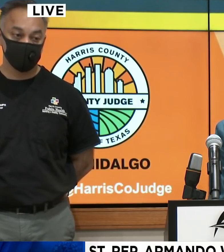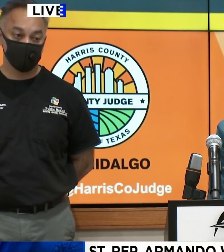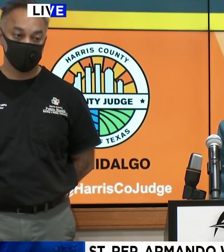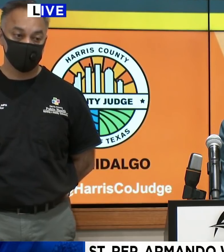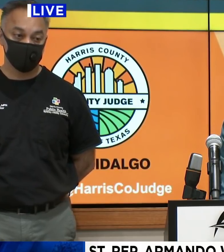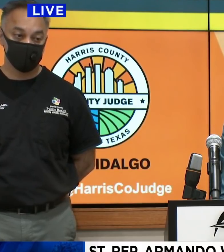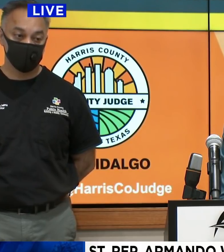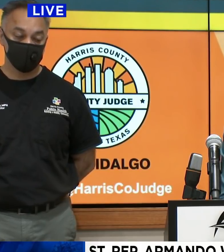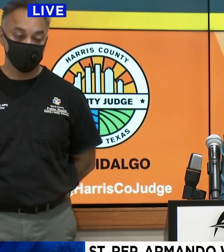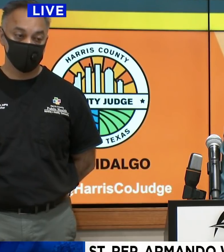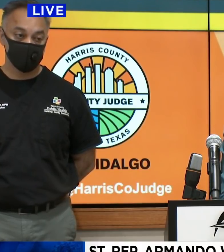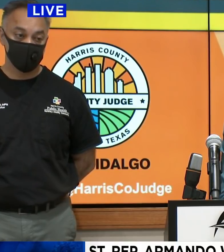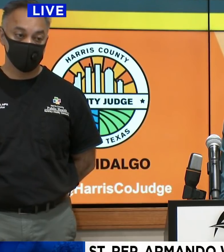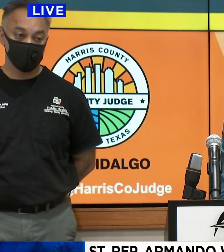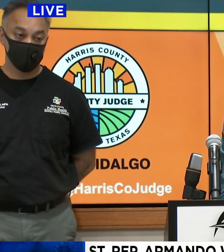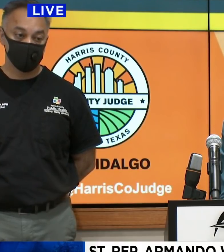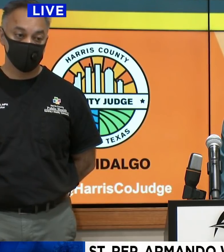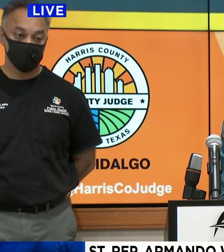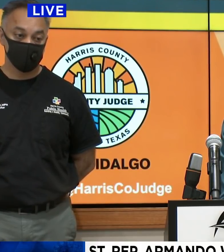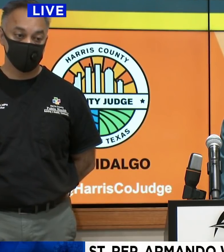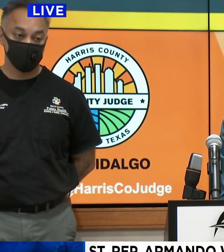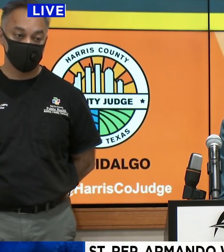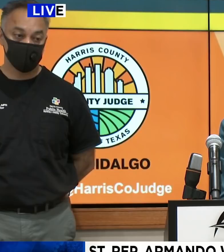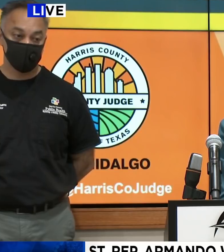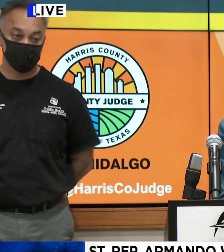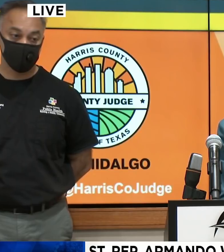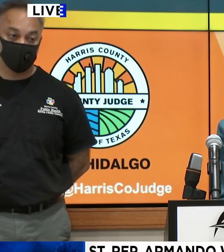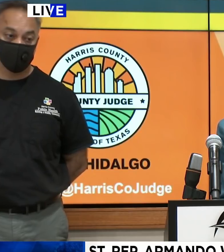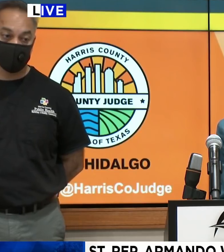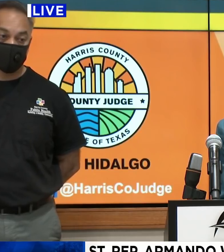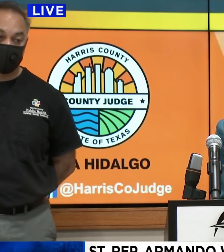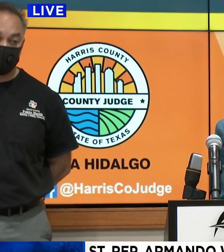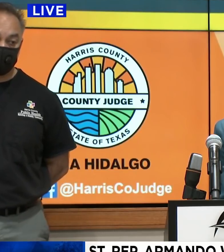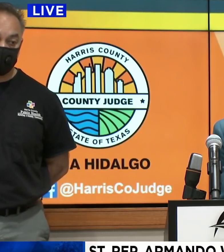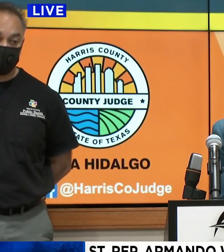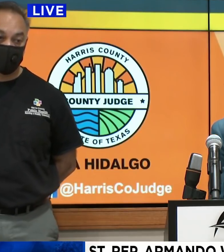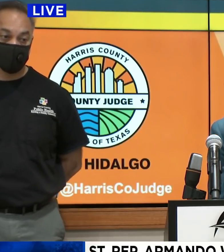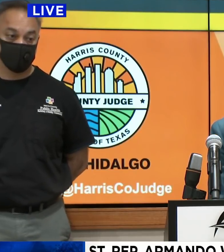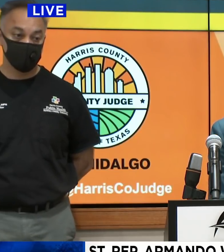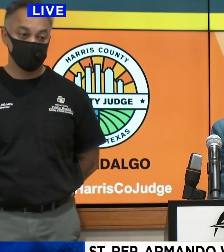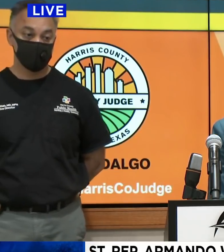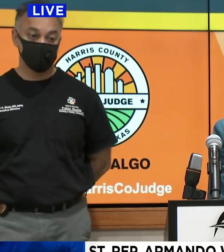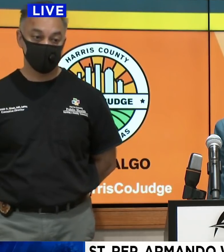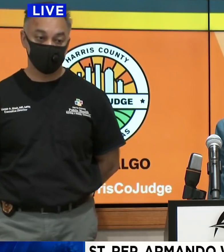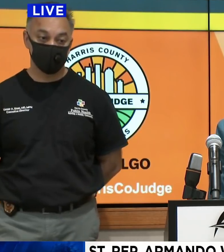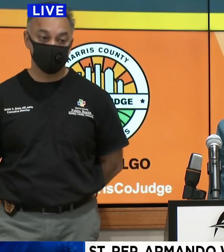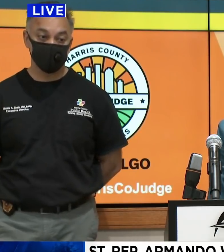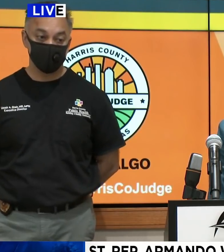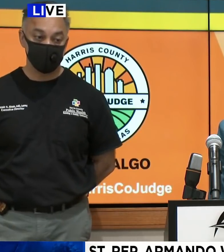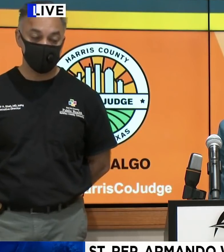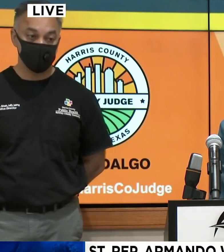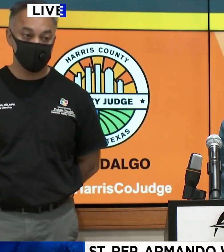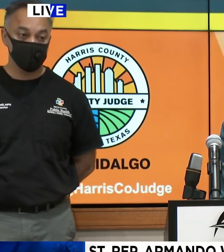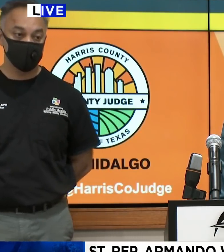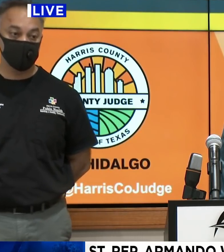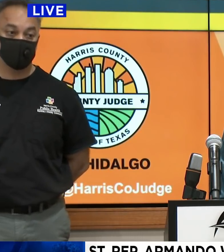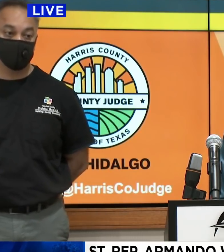Can get tested even though they may not necessarily have may not necessarily have transportation to get to one of transportation to get to one of those drive through testing those drive through testing sites in their communities and sites in their communities and again the reason for this big again the reason for this big push in testing as we move